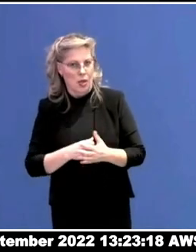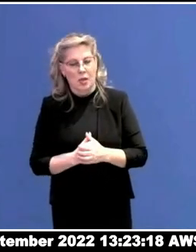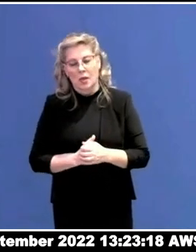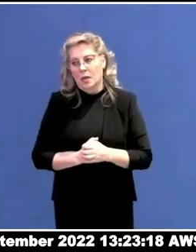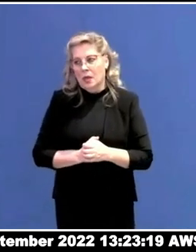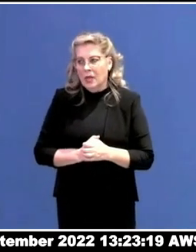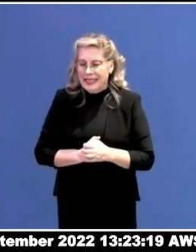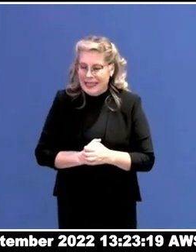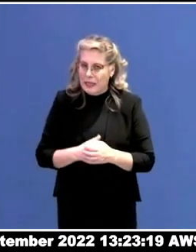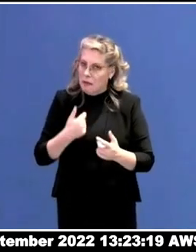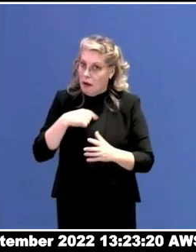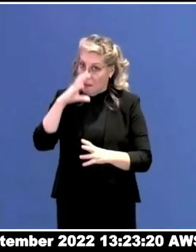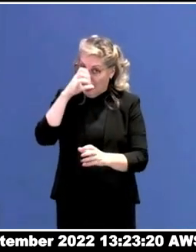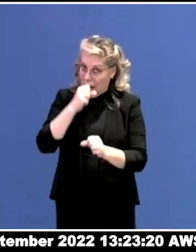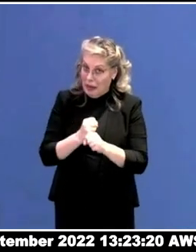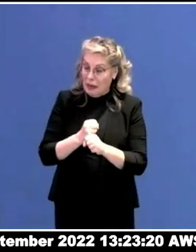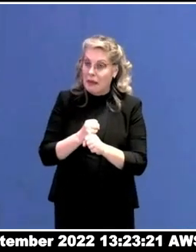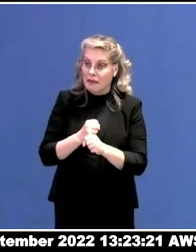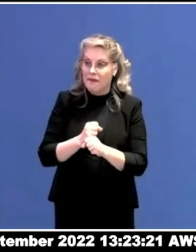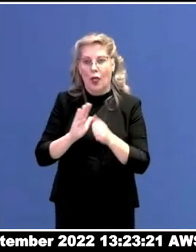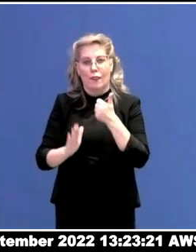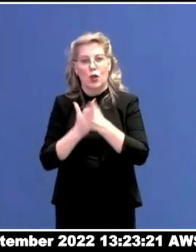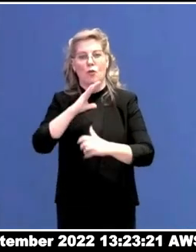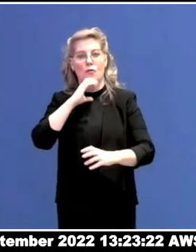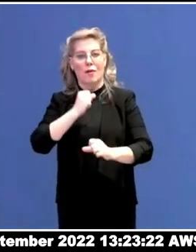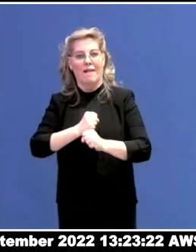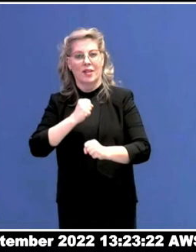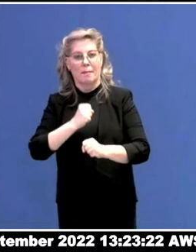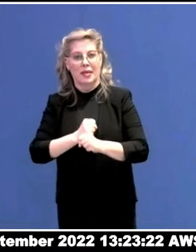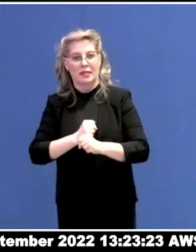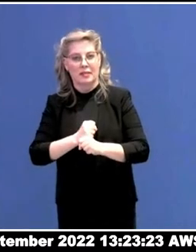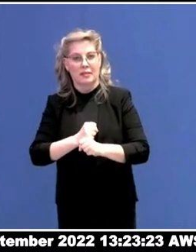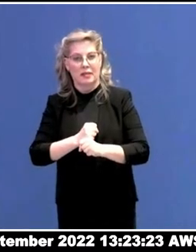I believe it was the new government that was elected was the LNP and it was their philosophy.